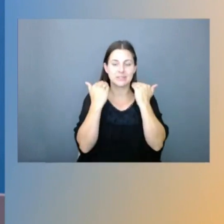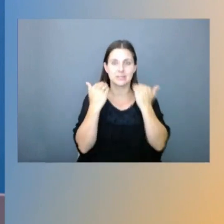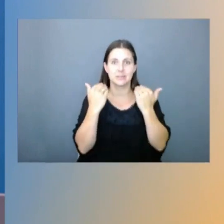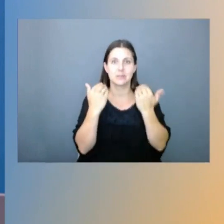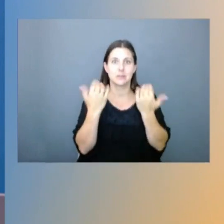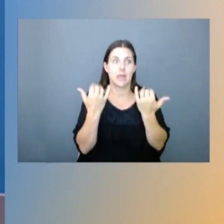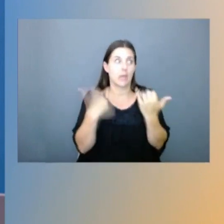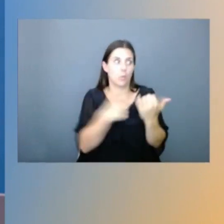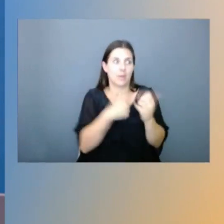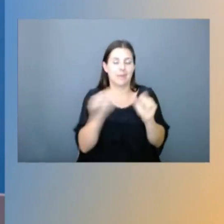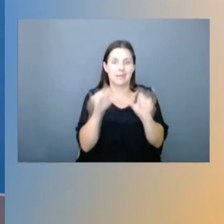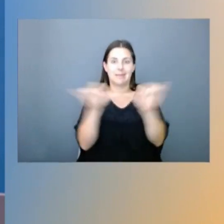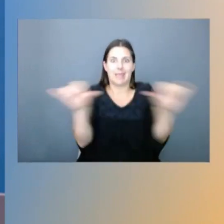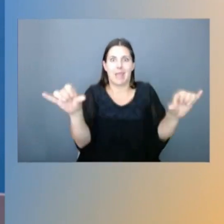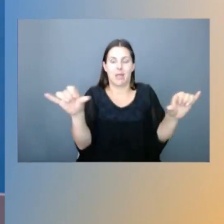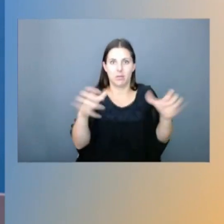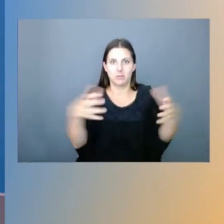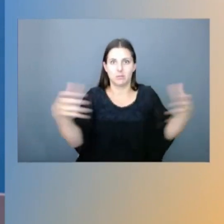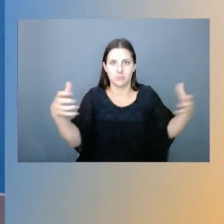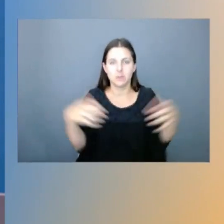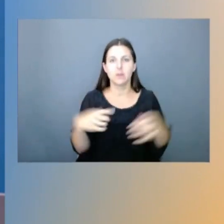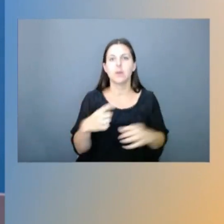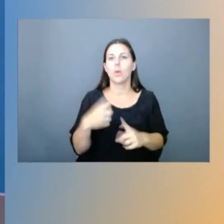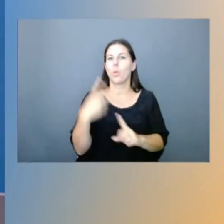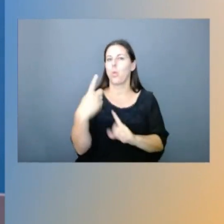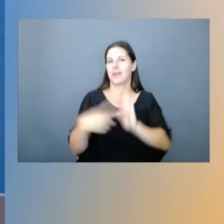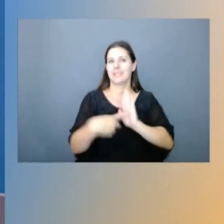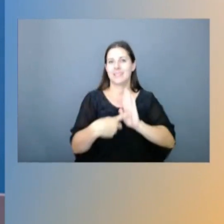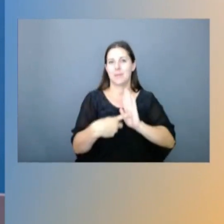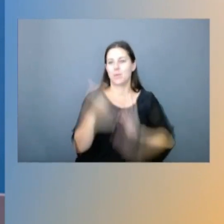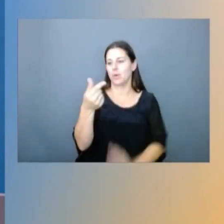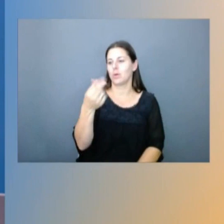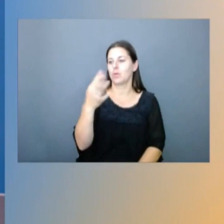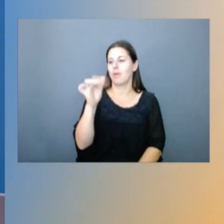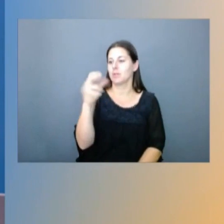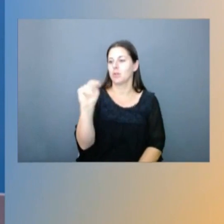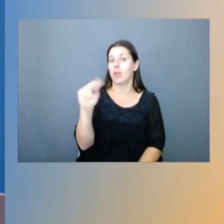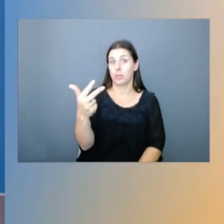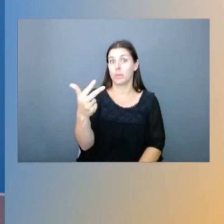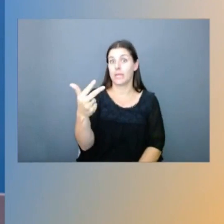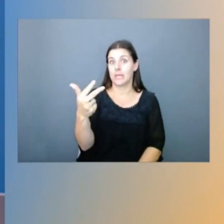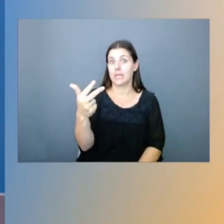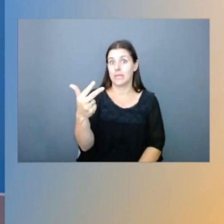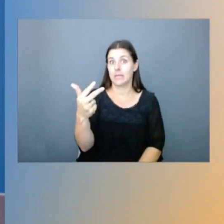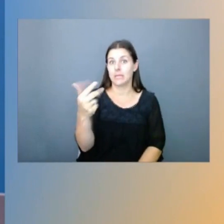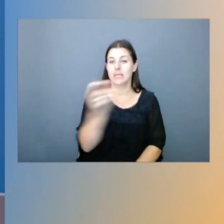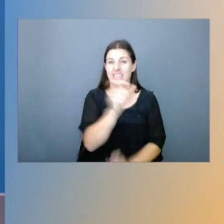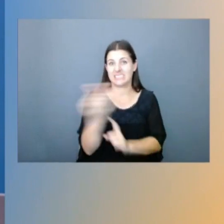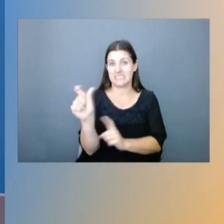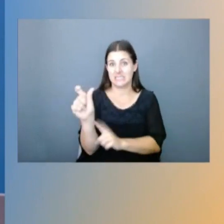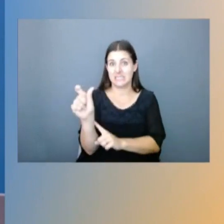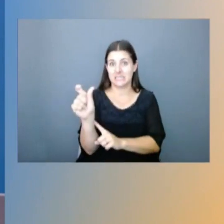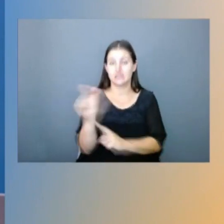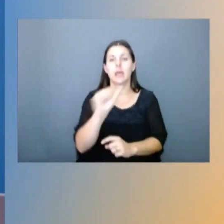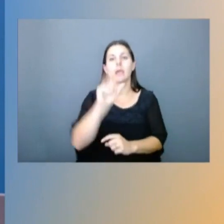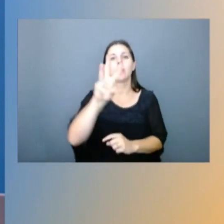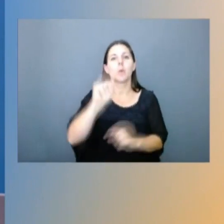and yeah, one great example of this that I just wanna share is with our Graviton3 instances. AWS designed the chip package and motherboard